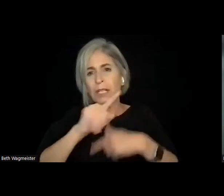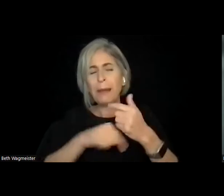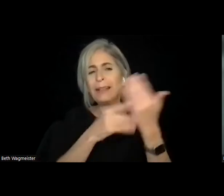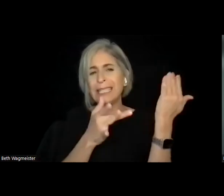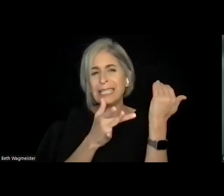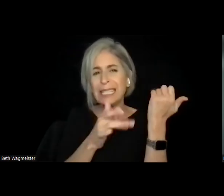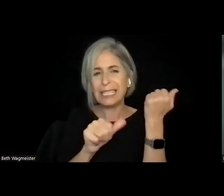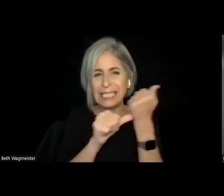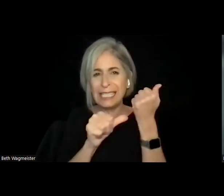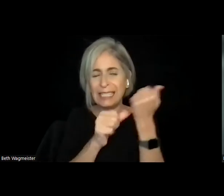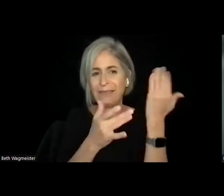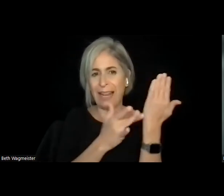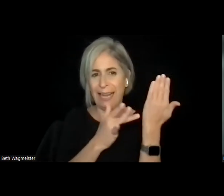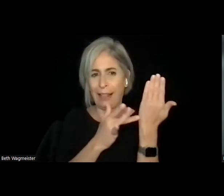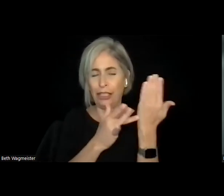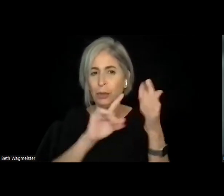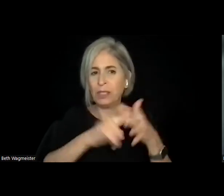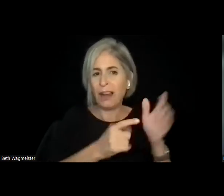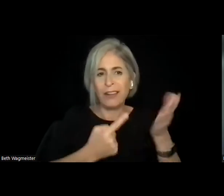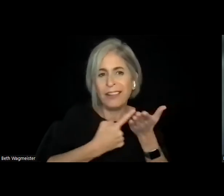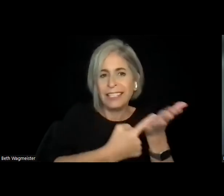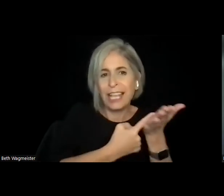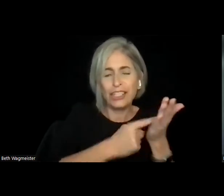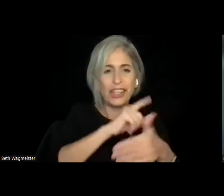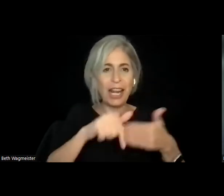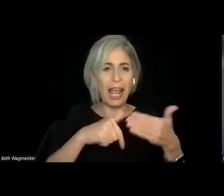had the two days first, the day first, it